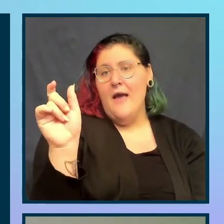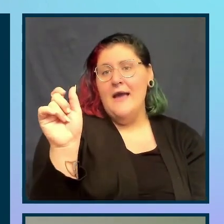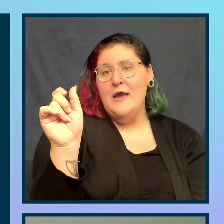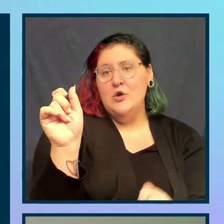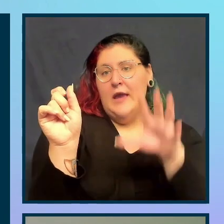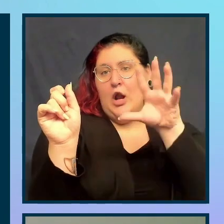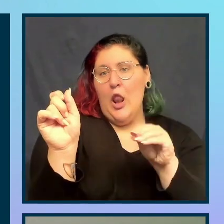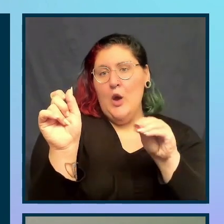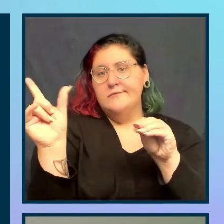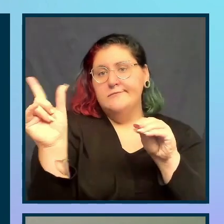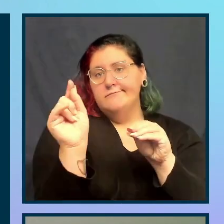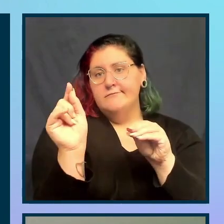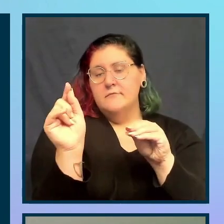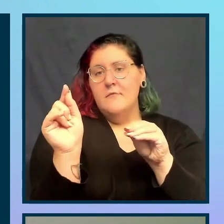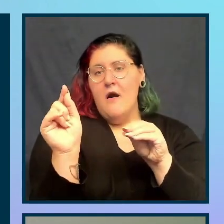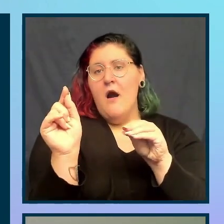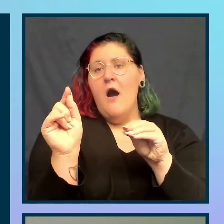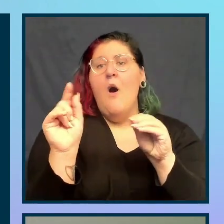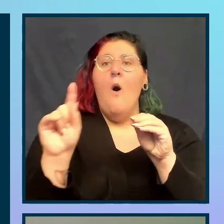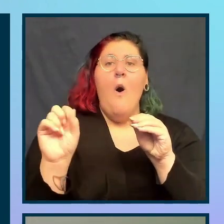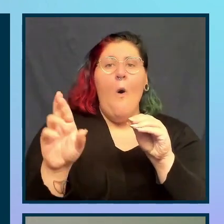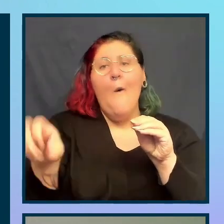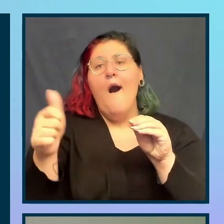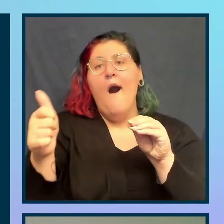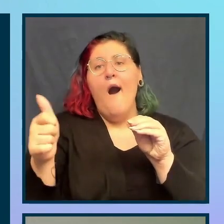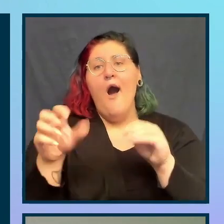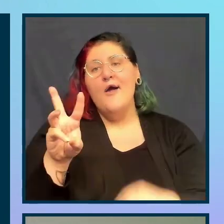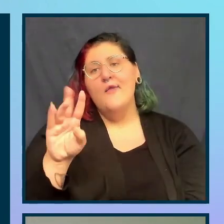I have an example of the visual studio code tab file,